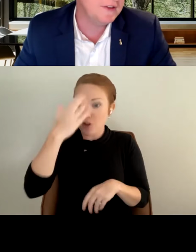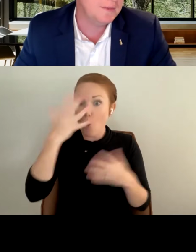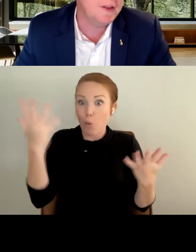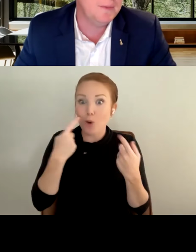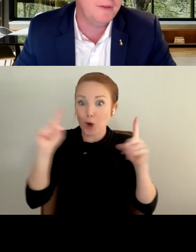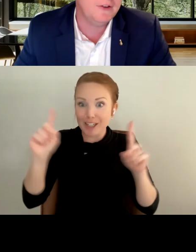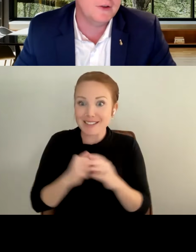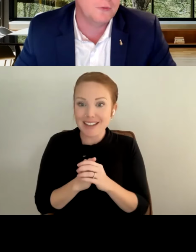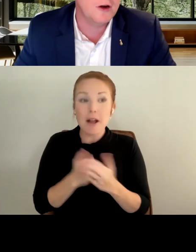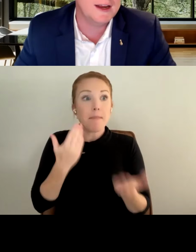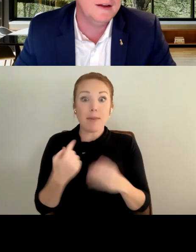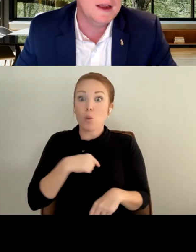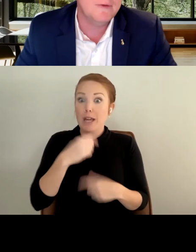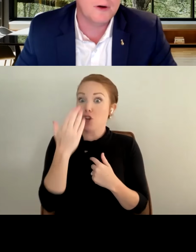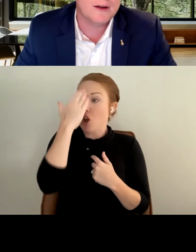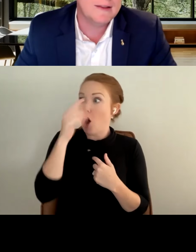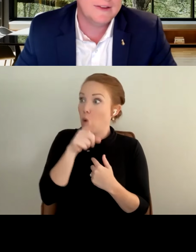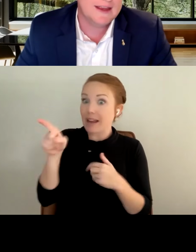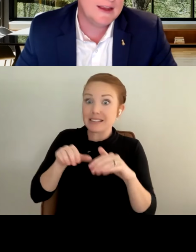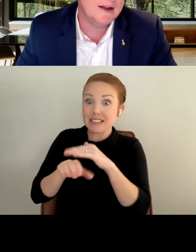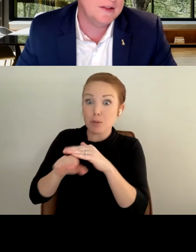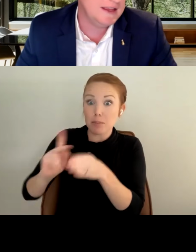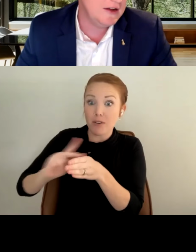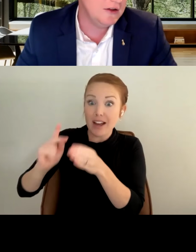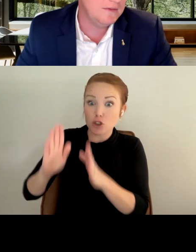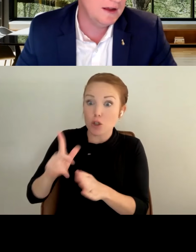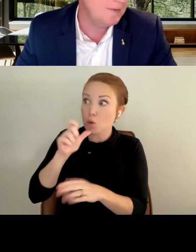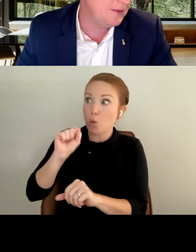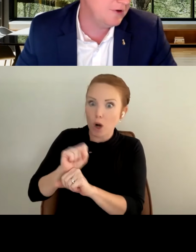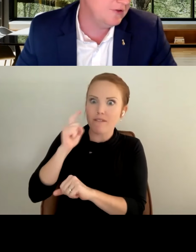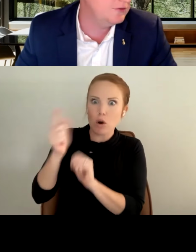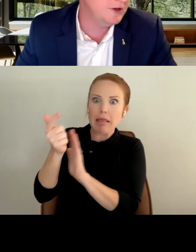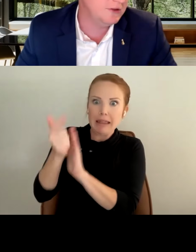accessibility professionals working for let's say a legal, a company that produces, you know,